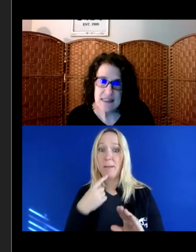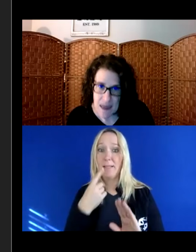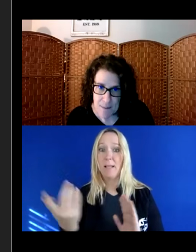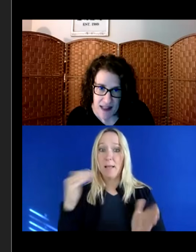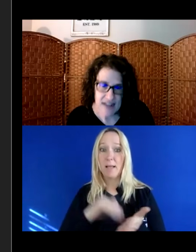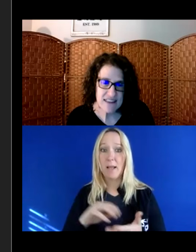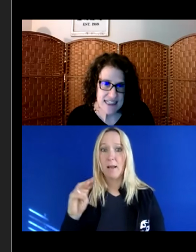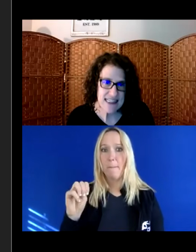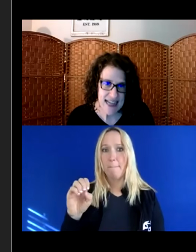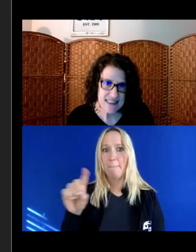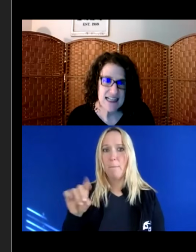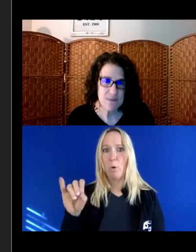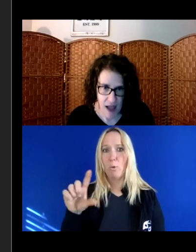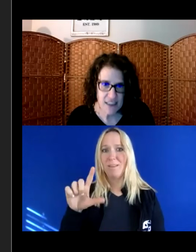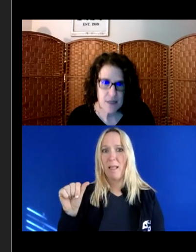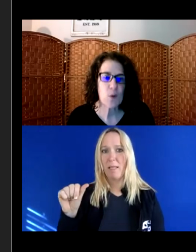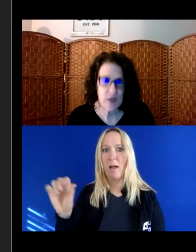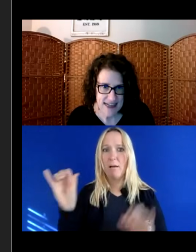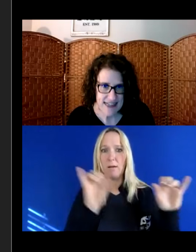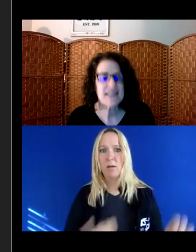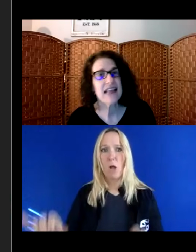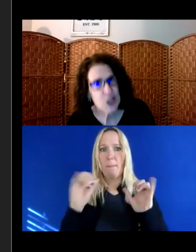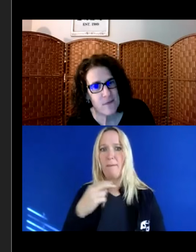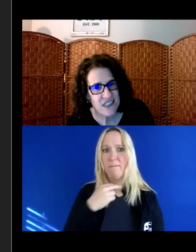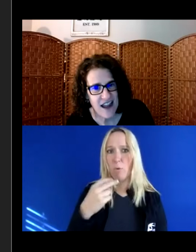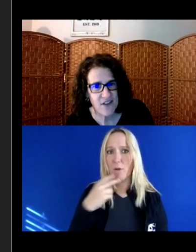Semi-live TTS is possible with this." Thank you, Mostafa.